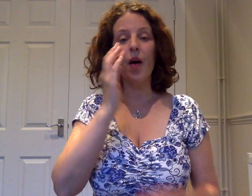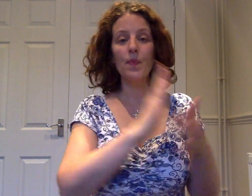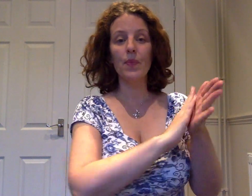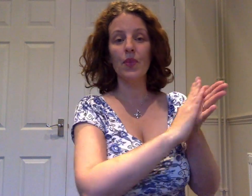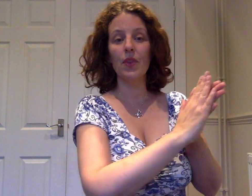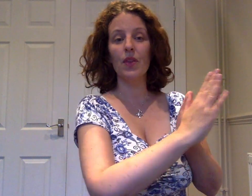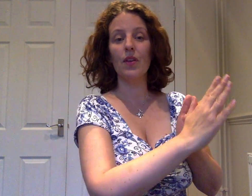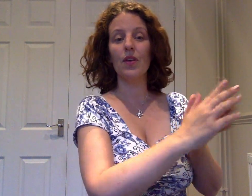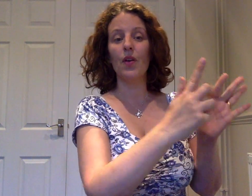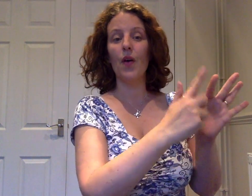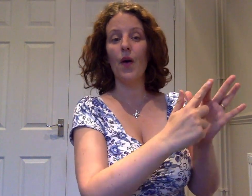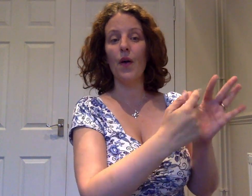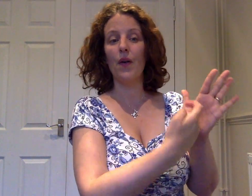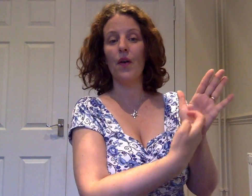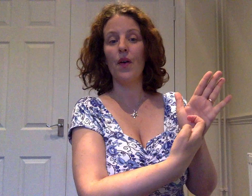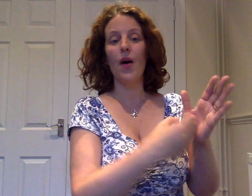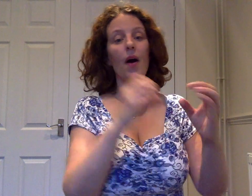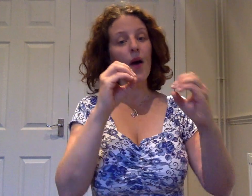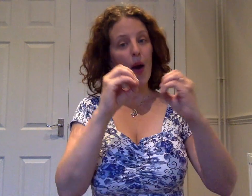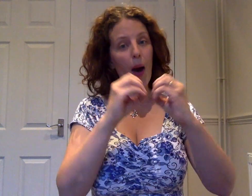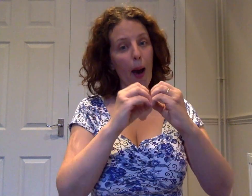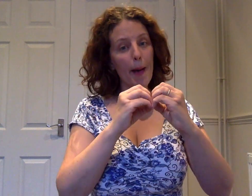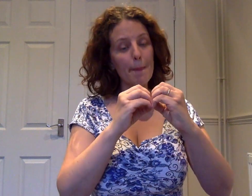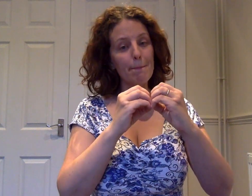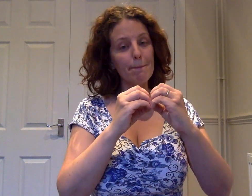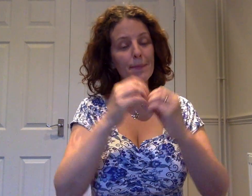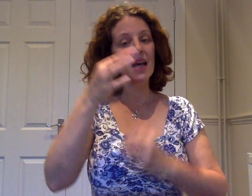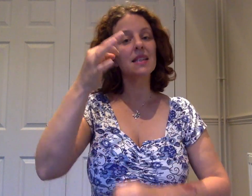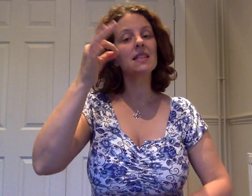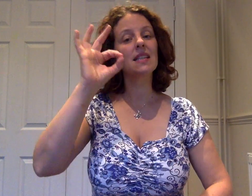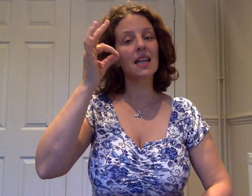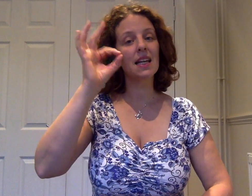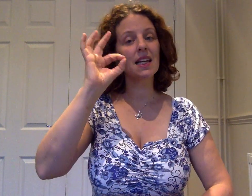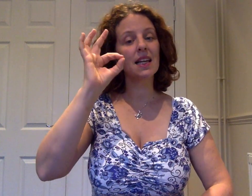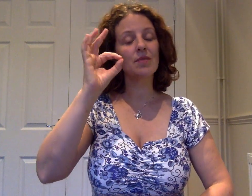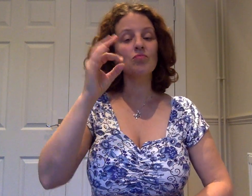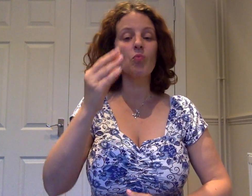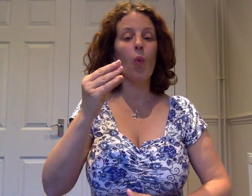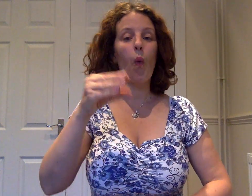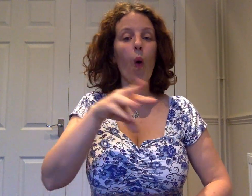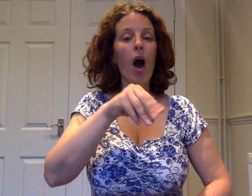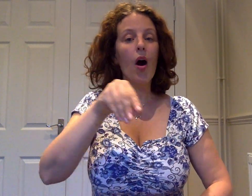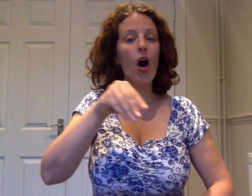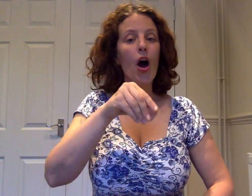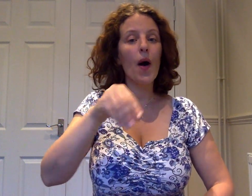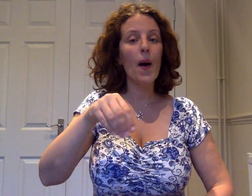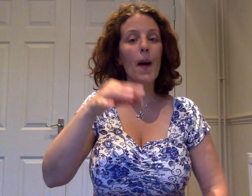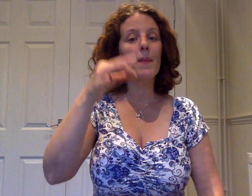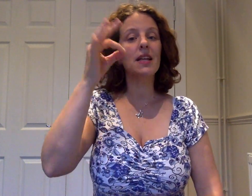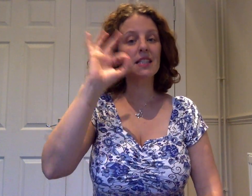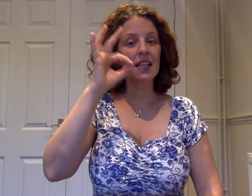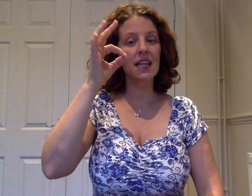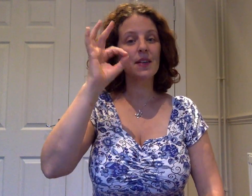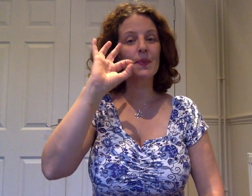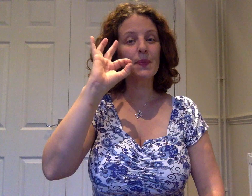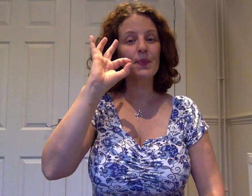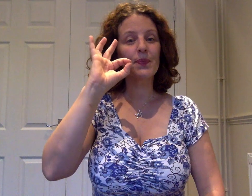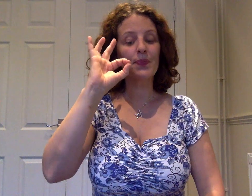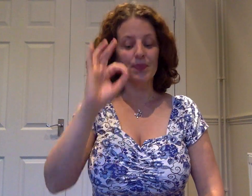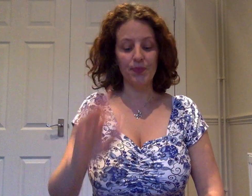Herb Tea